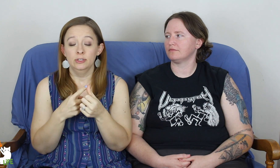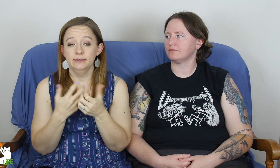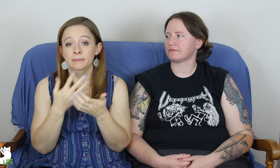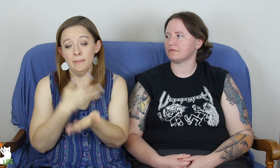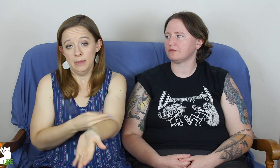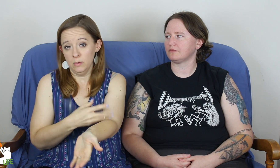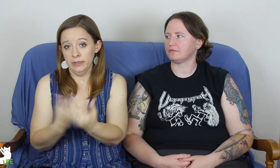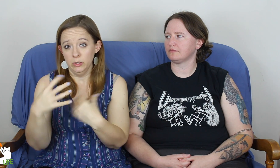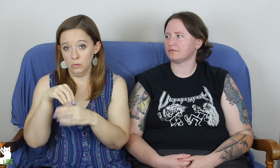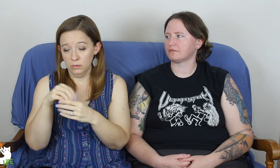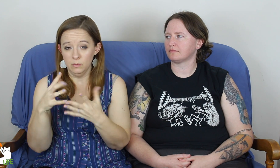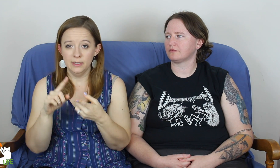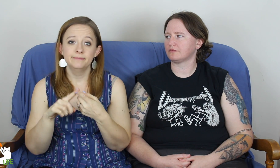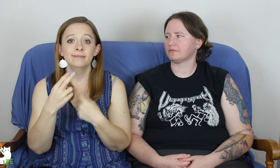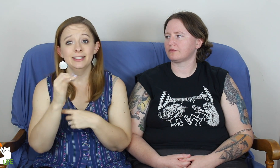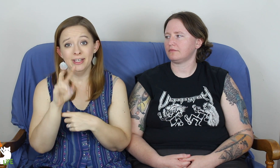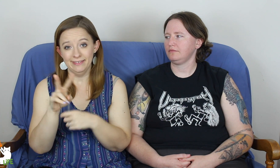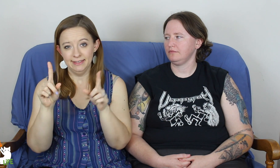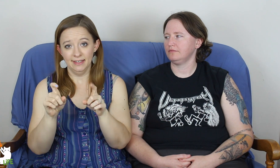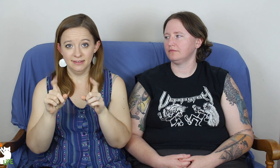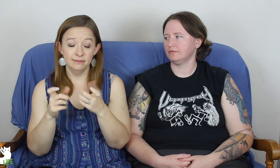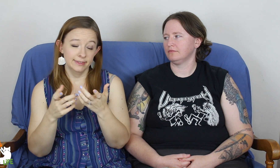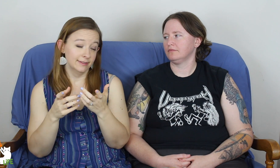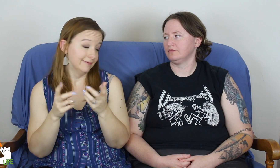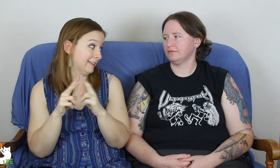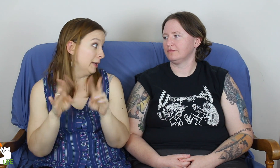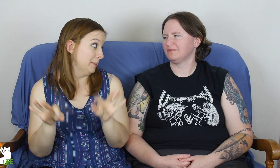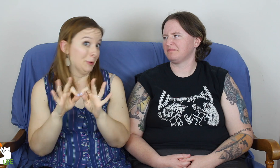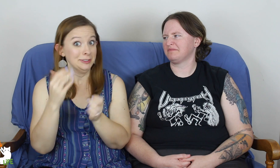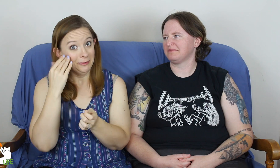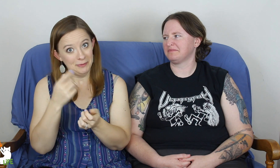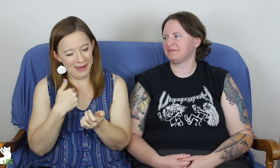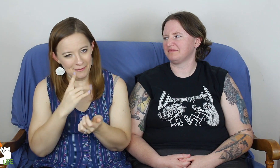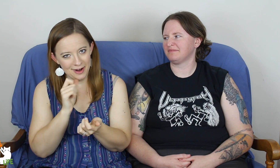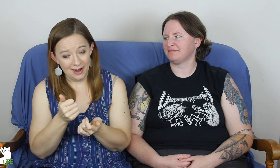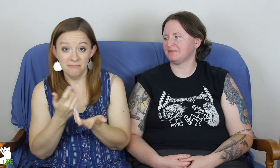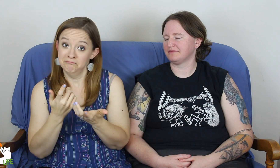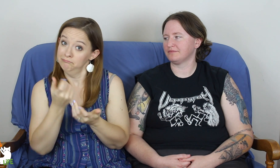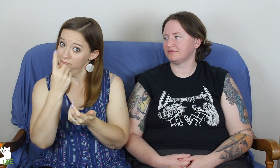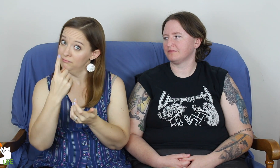So the first blood work included, HIV tests. Which, it's very important to know if you have HIV or not.